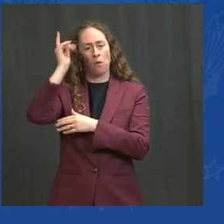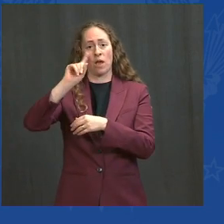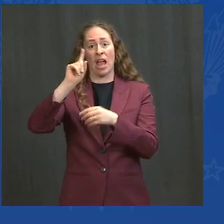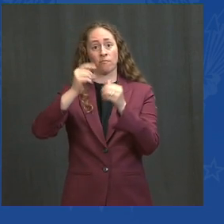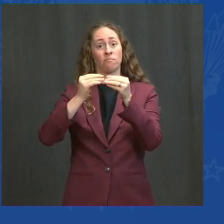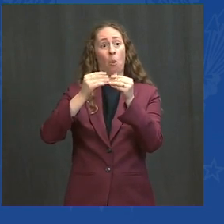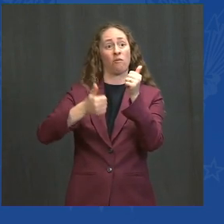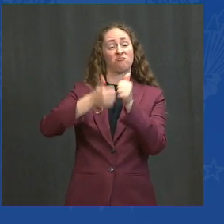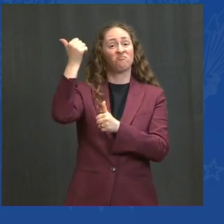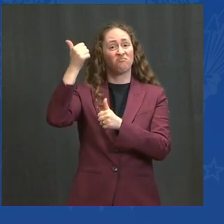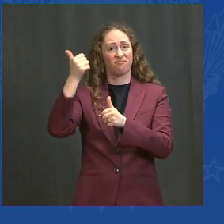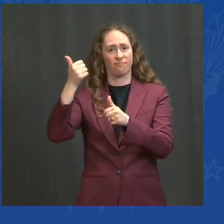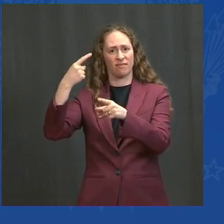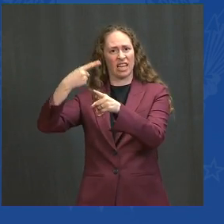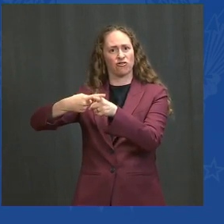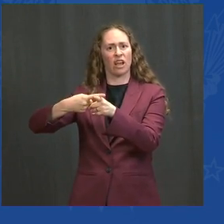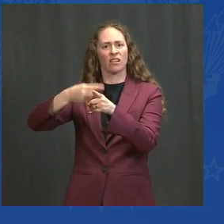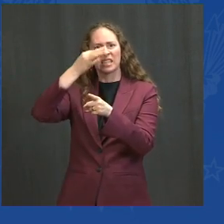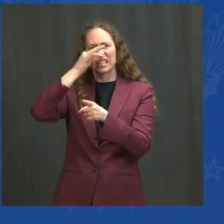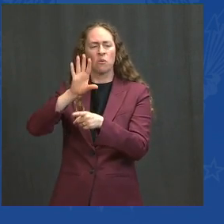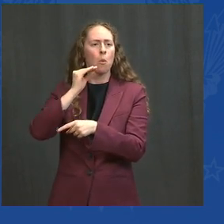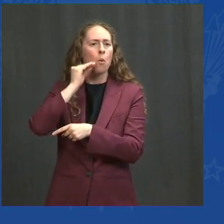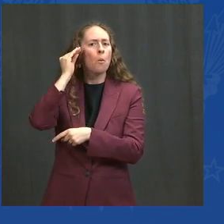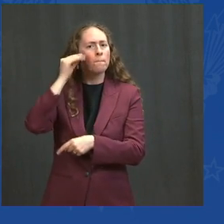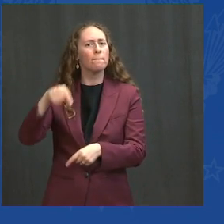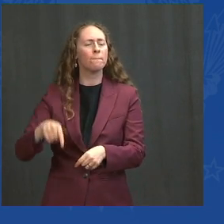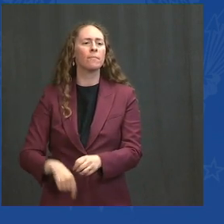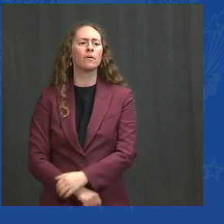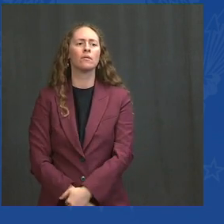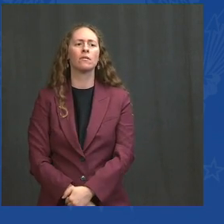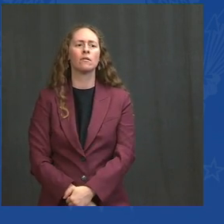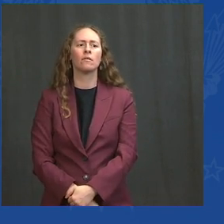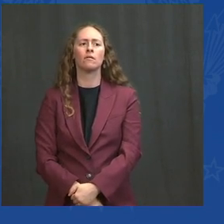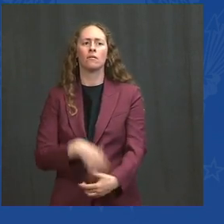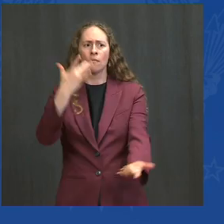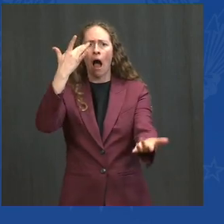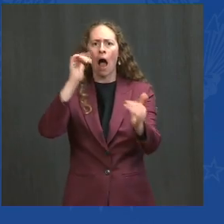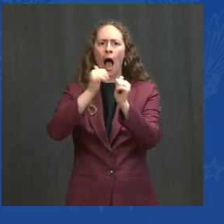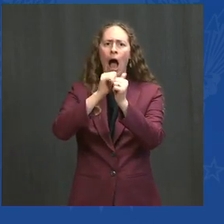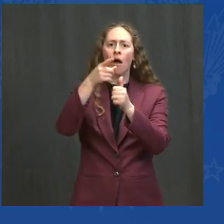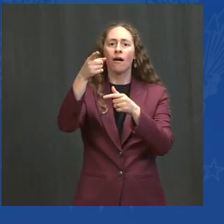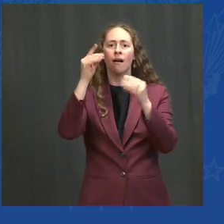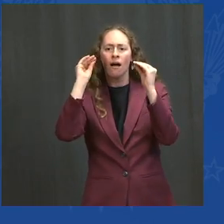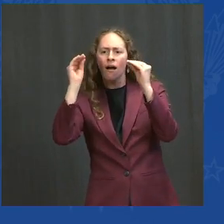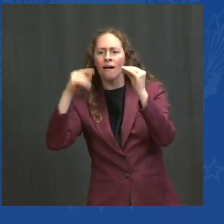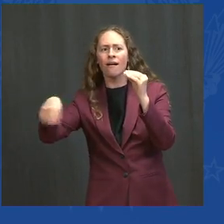When you're teaching your kid to drive, what do you do? You tell them, "No, don't go down that road